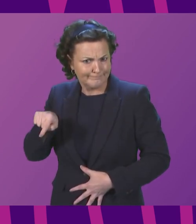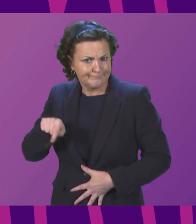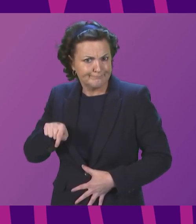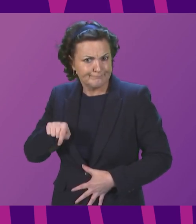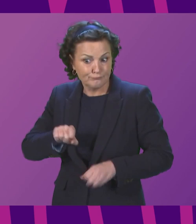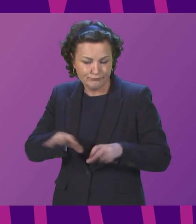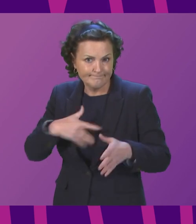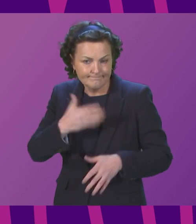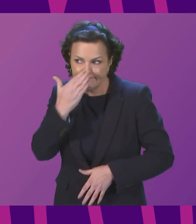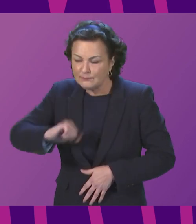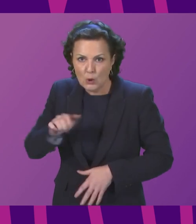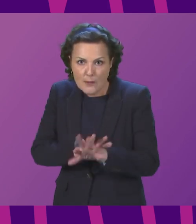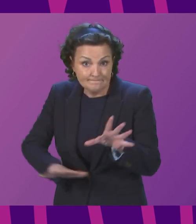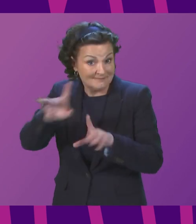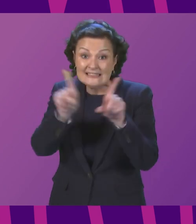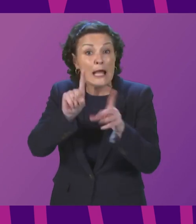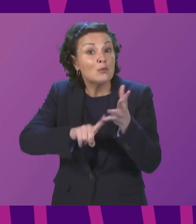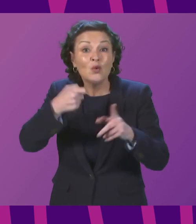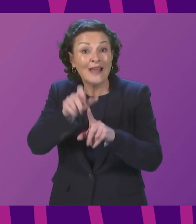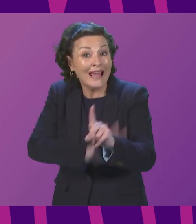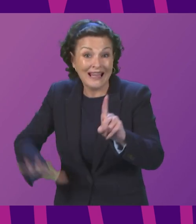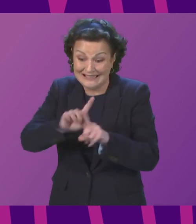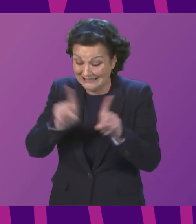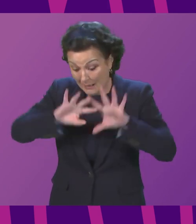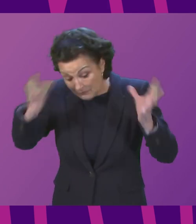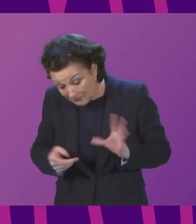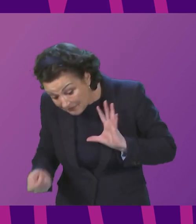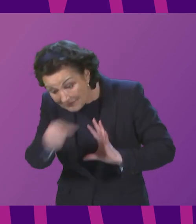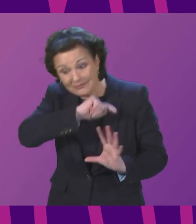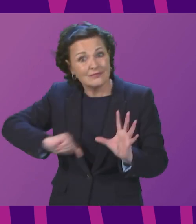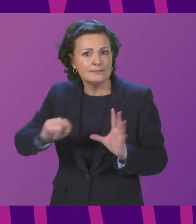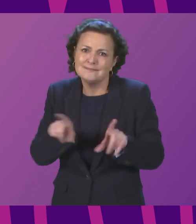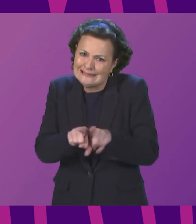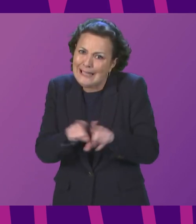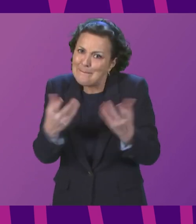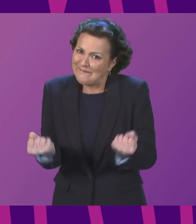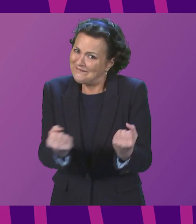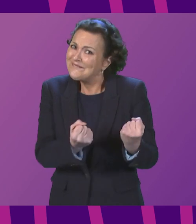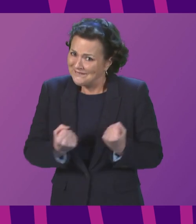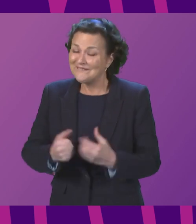here in Scotland, across the United Kingdom and in many other countries around the world.